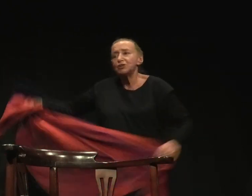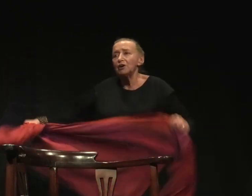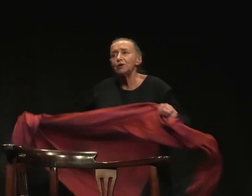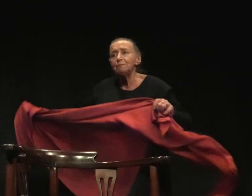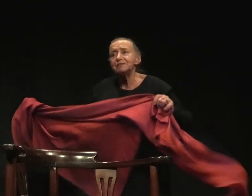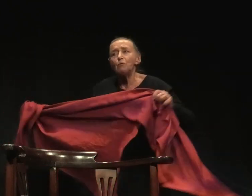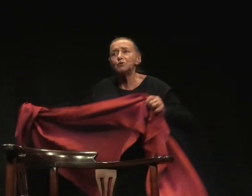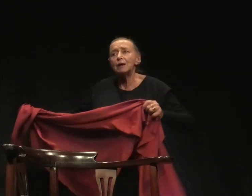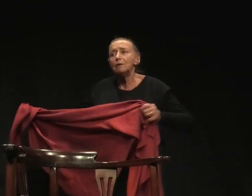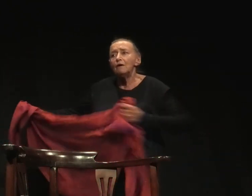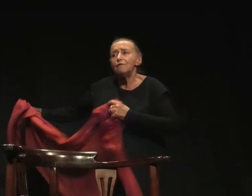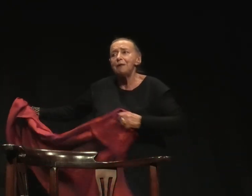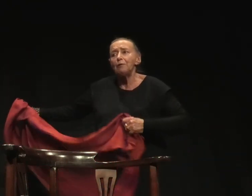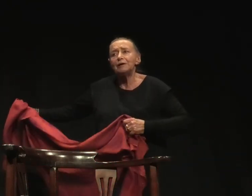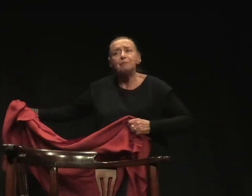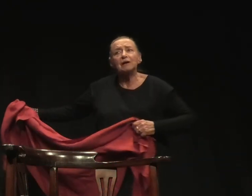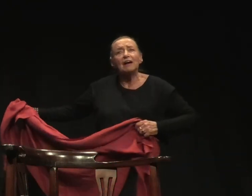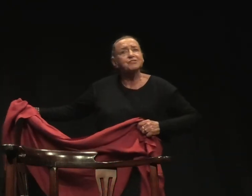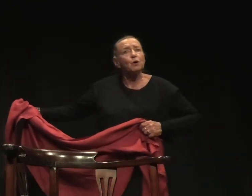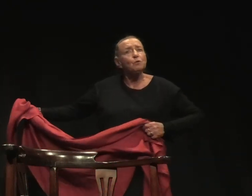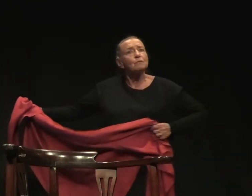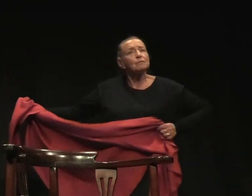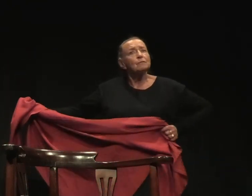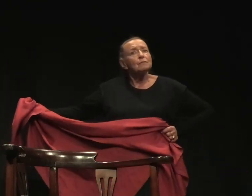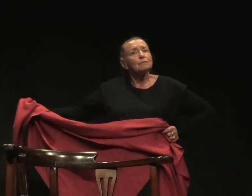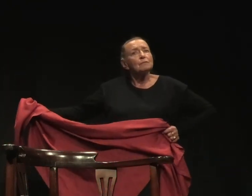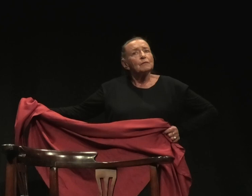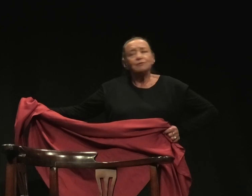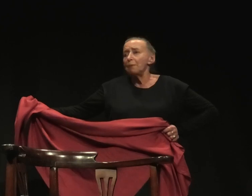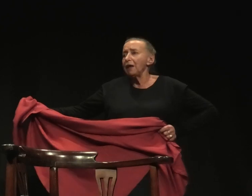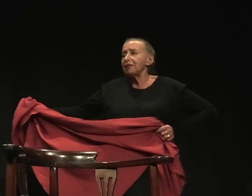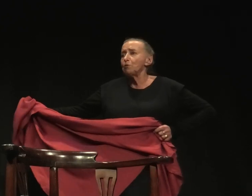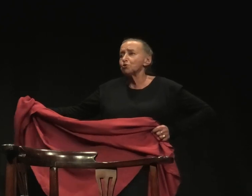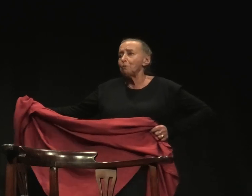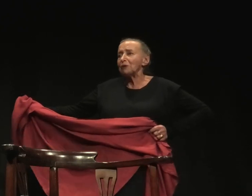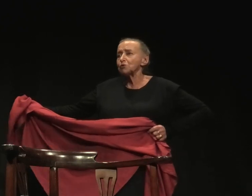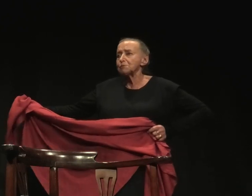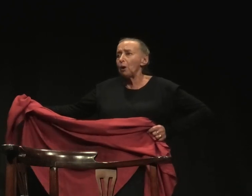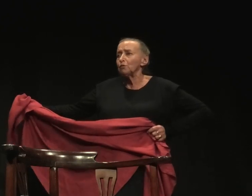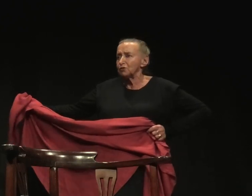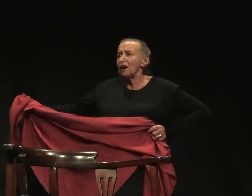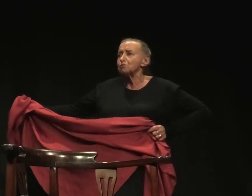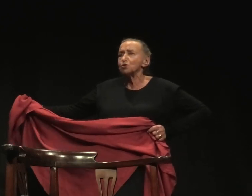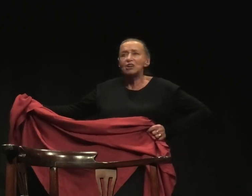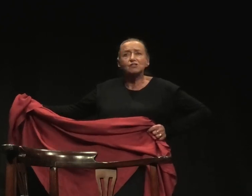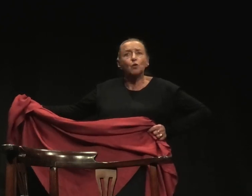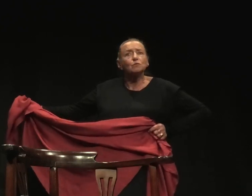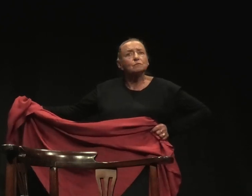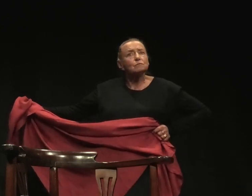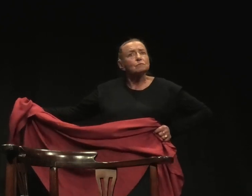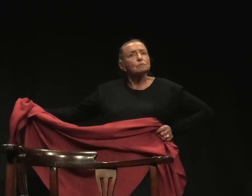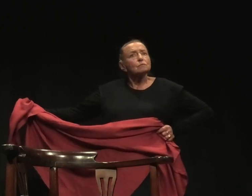and planted on her white shoulder a loud juicy kiss. And then Tadeusz slapped him in the face.